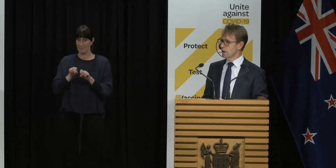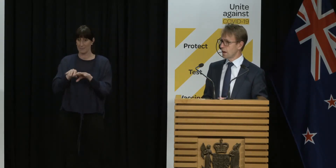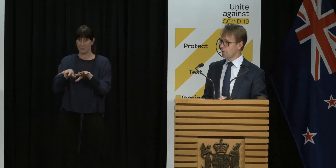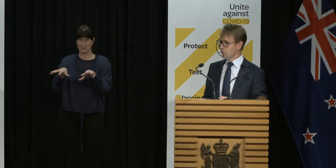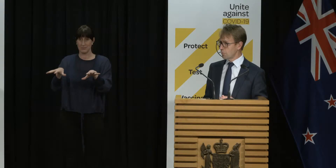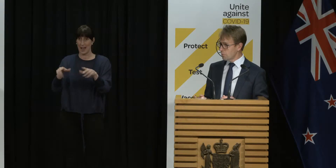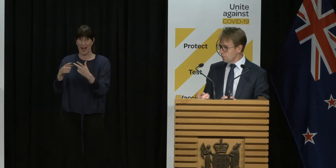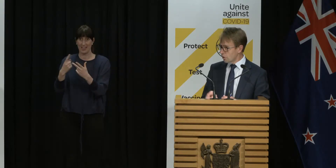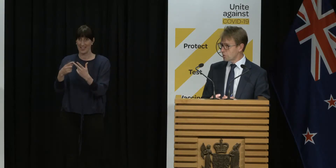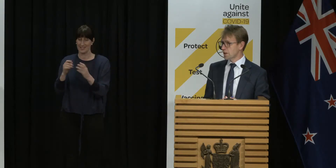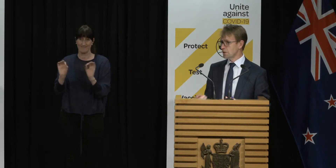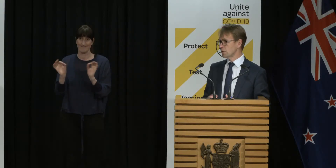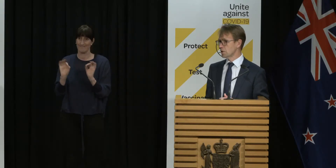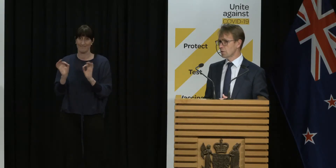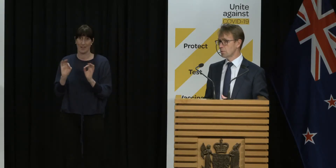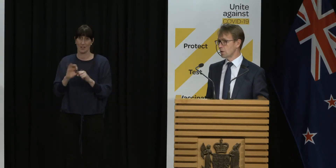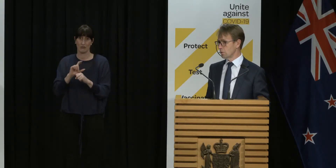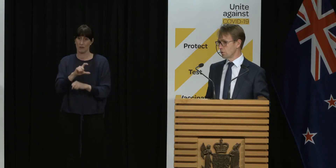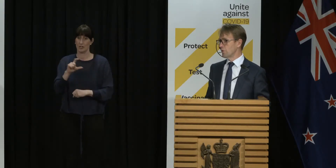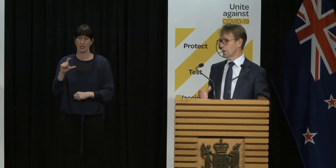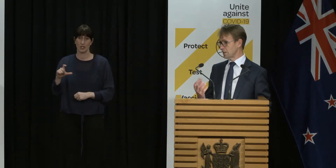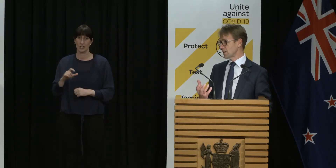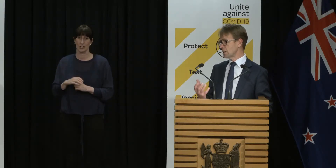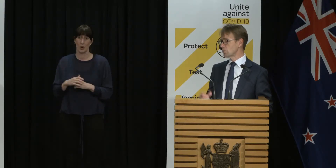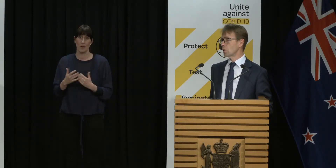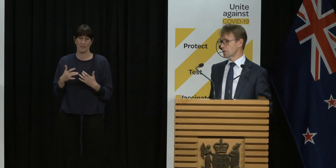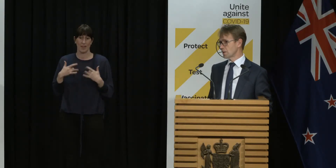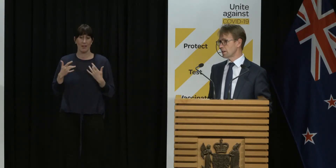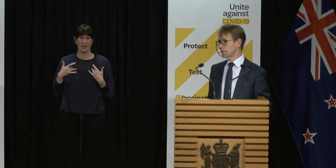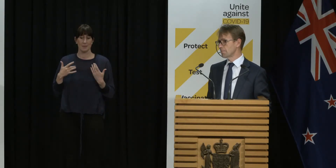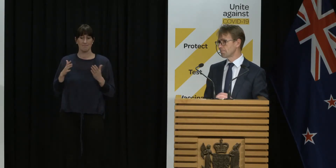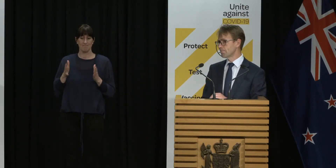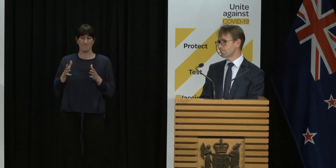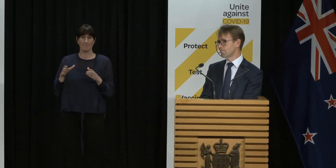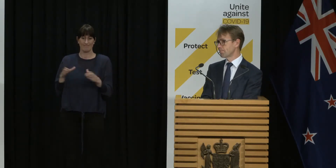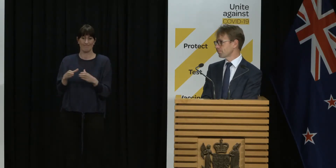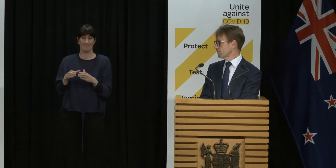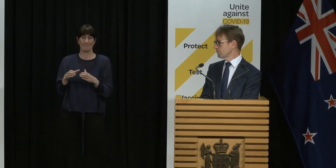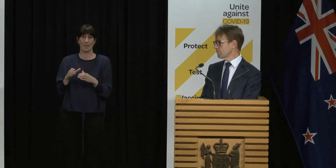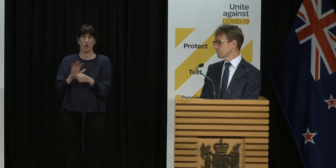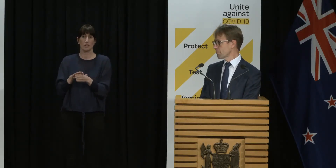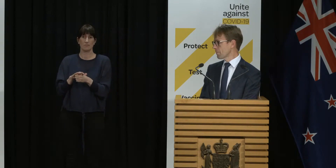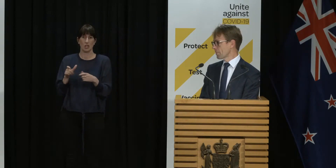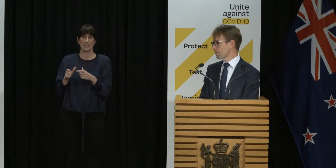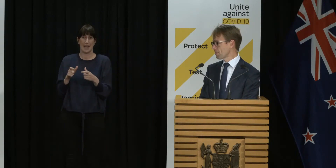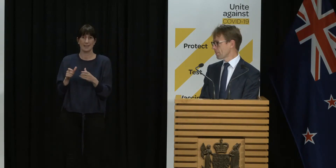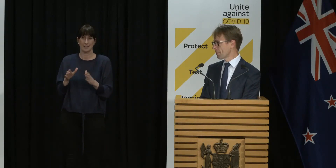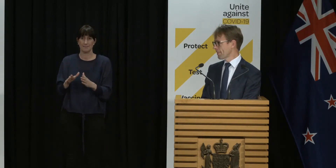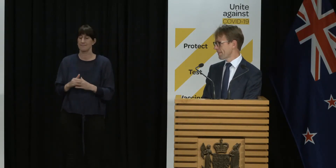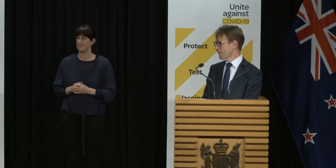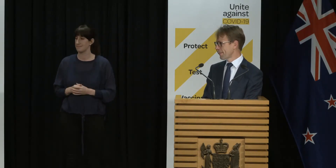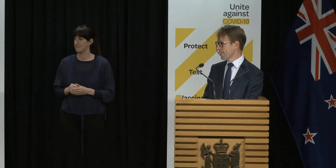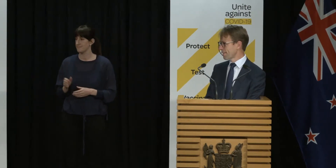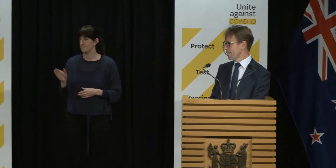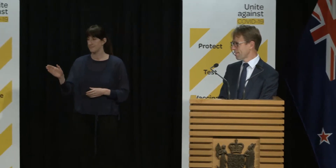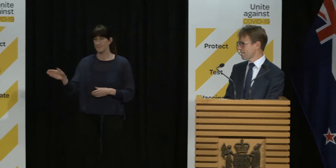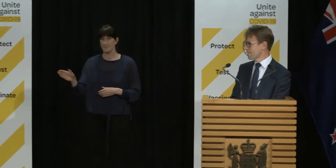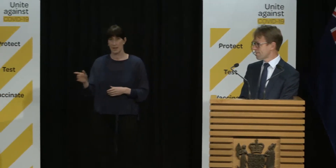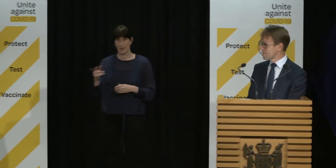close contacts and another house that was visited by one of those original two cases that have been no other cases arise from those cases.